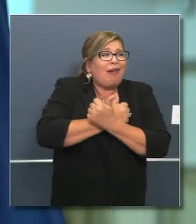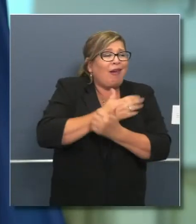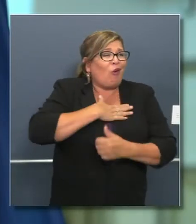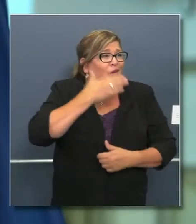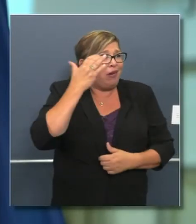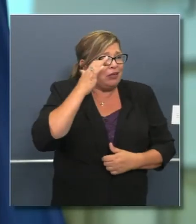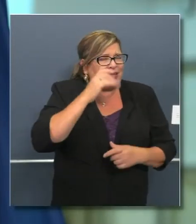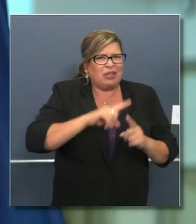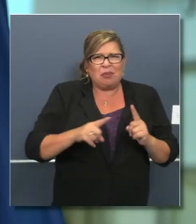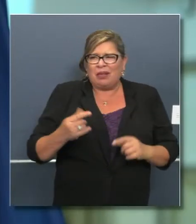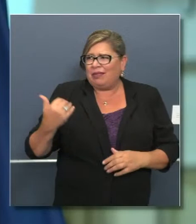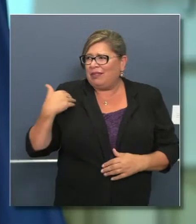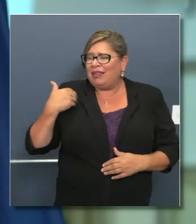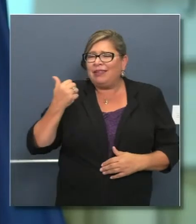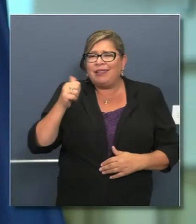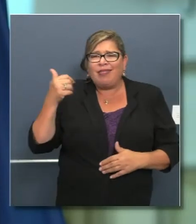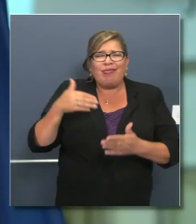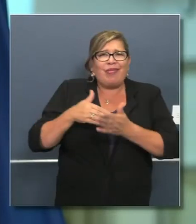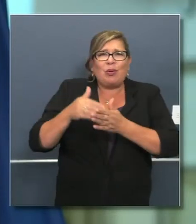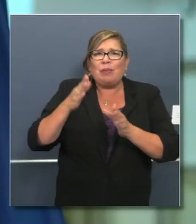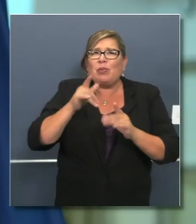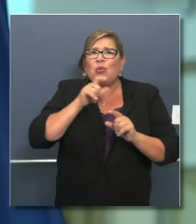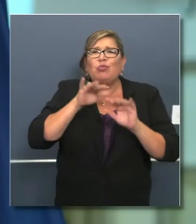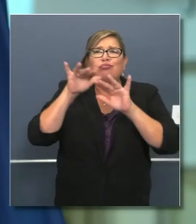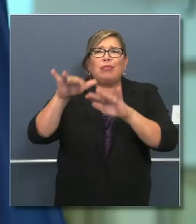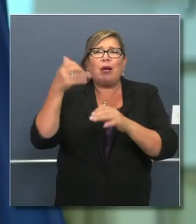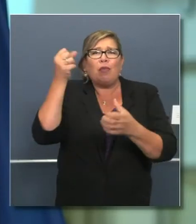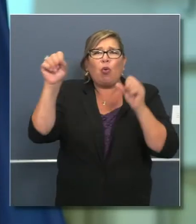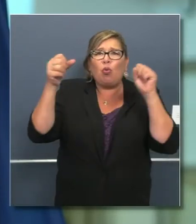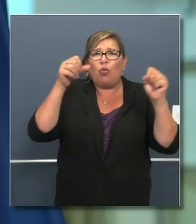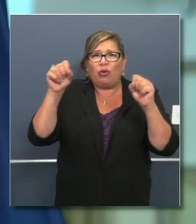we learned scientifically from now seeing the data from those protests we're still getting